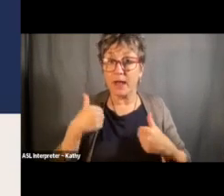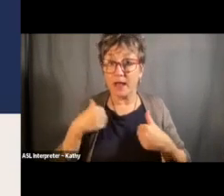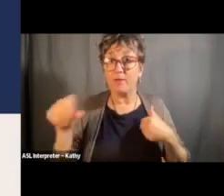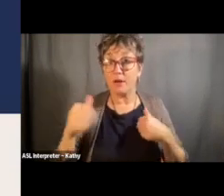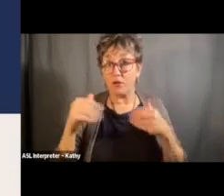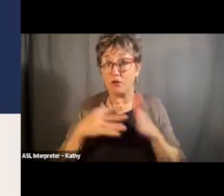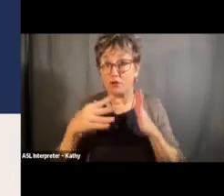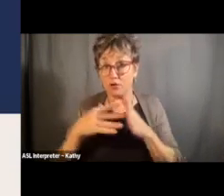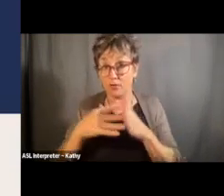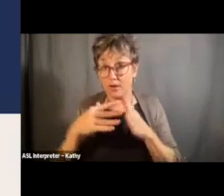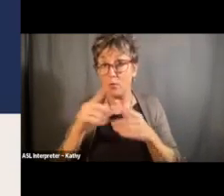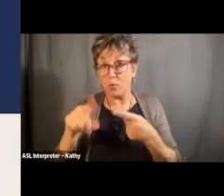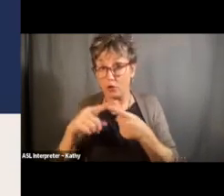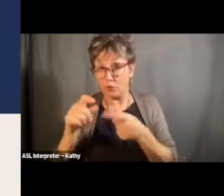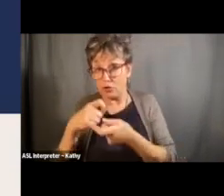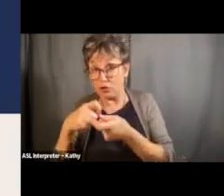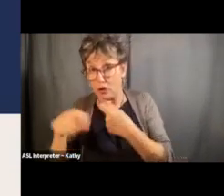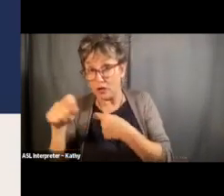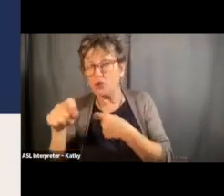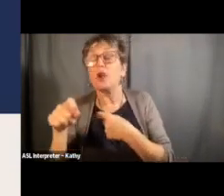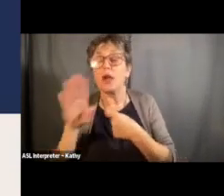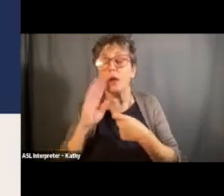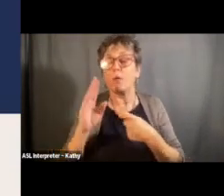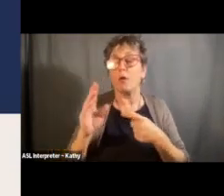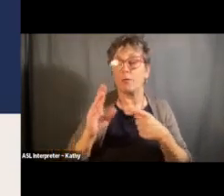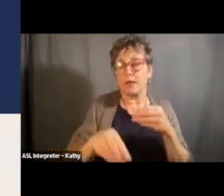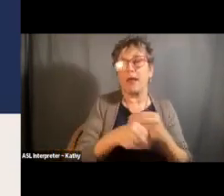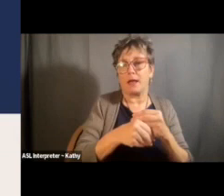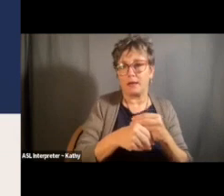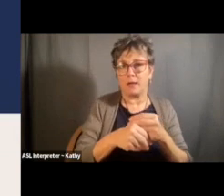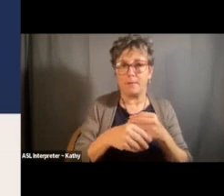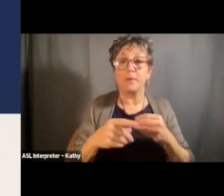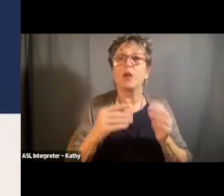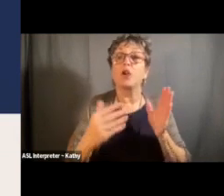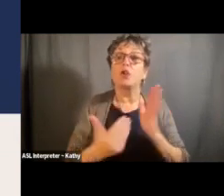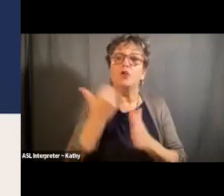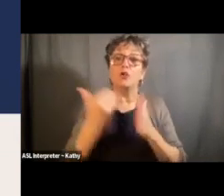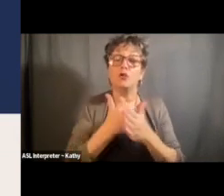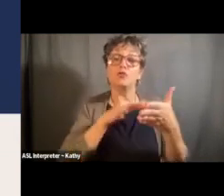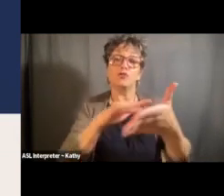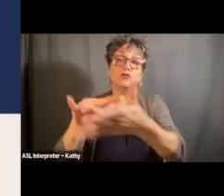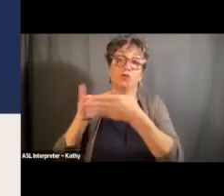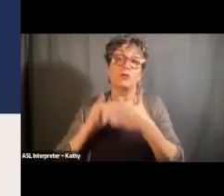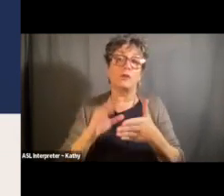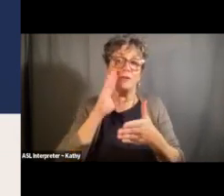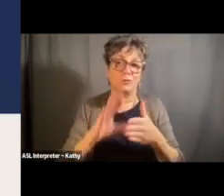New surveys will come out on a regular basis so you will find out about new surveys